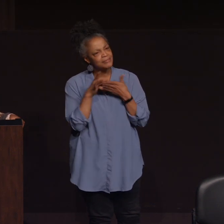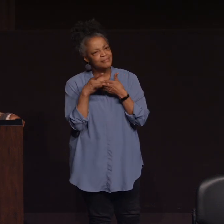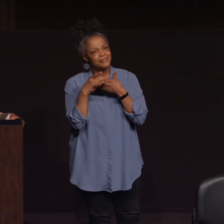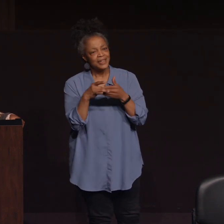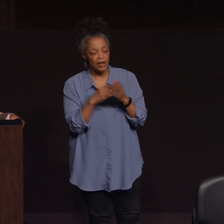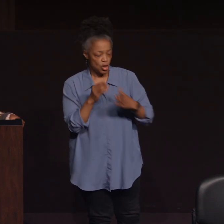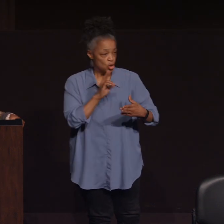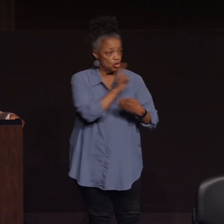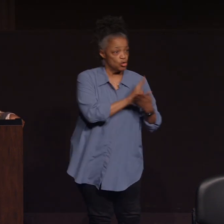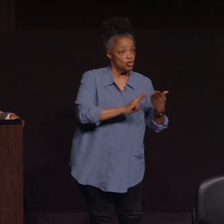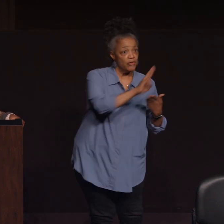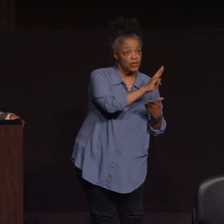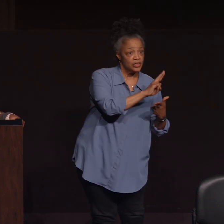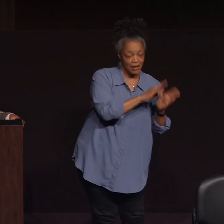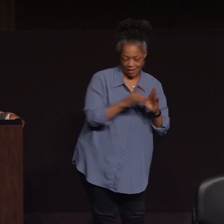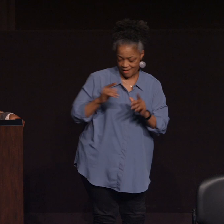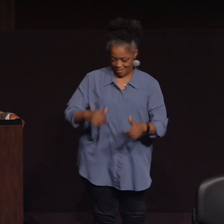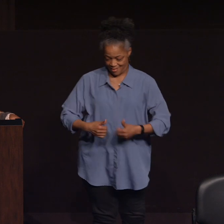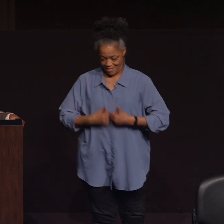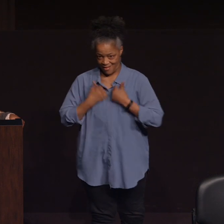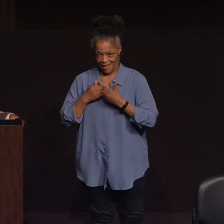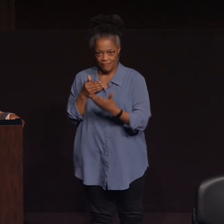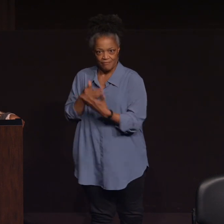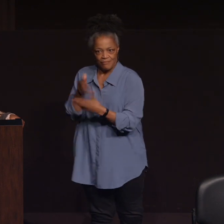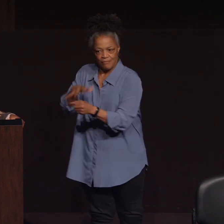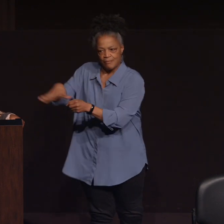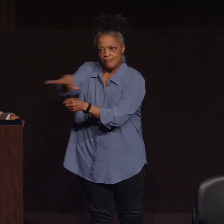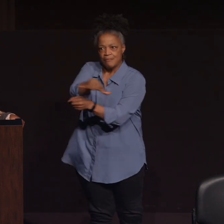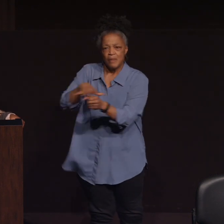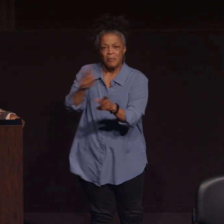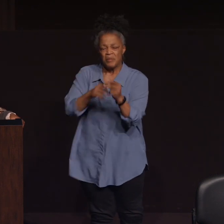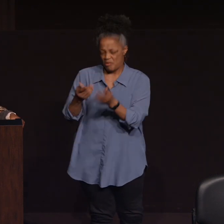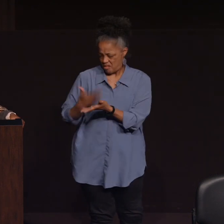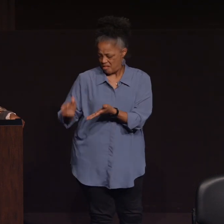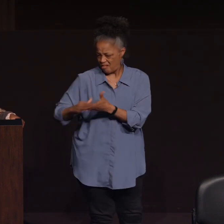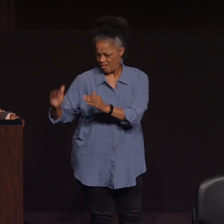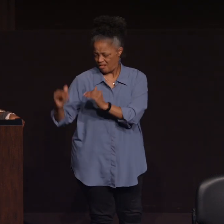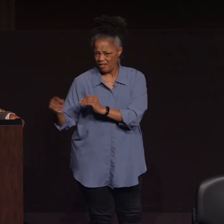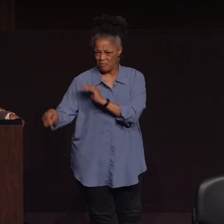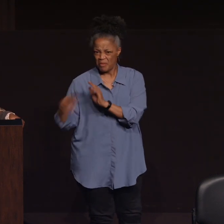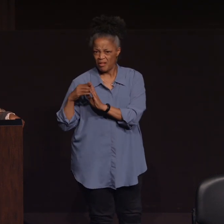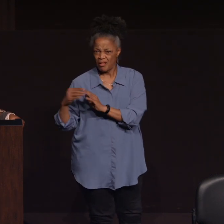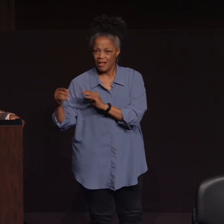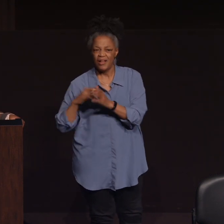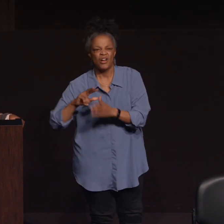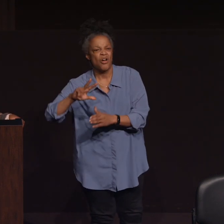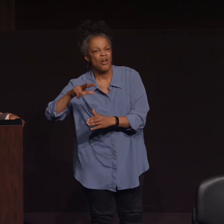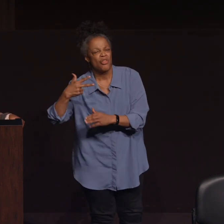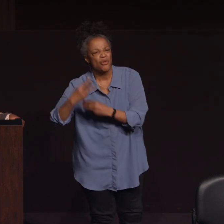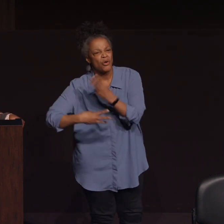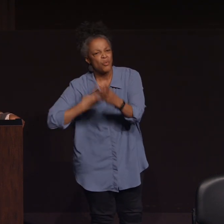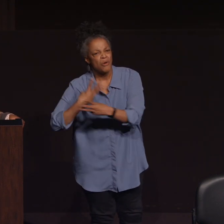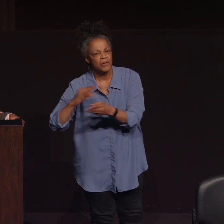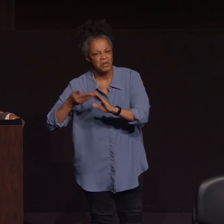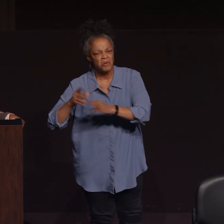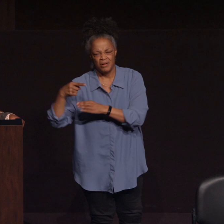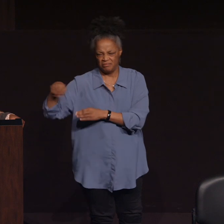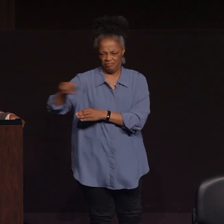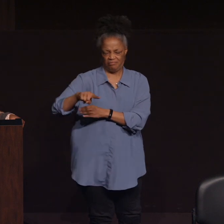university and the lives of the nearby marginalized, then referred to as "third world," communities.